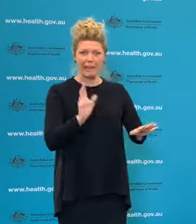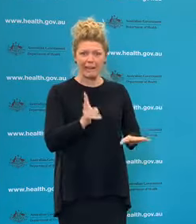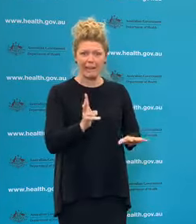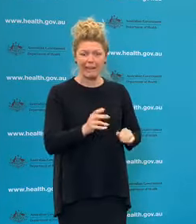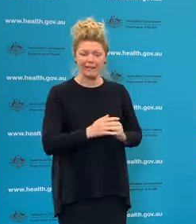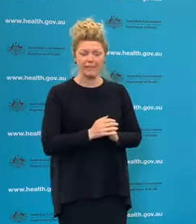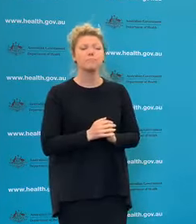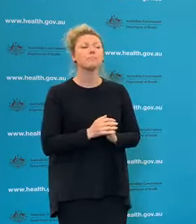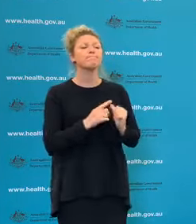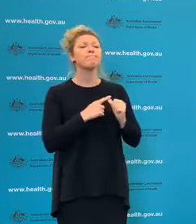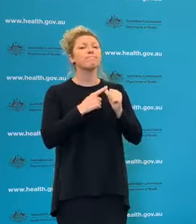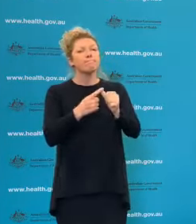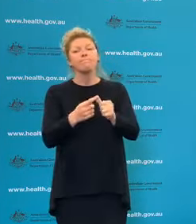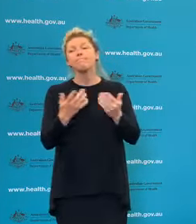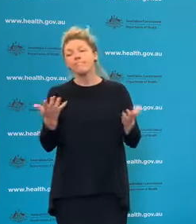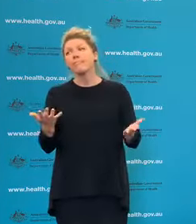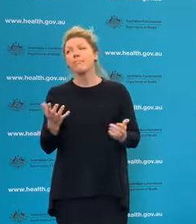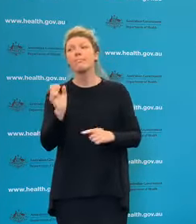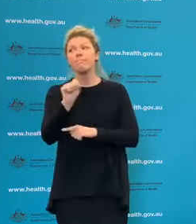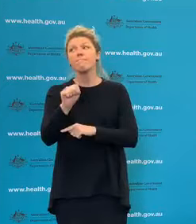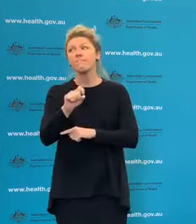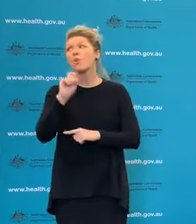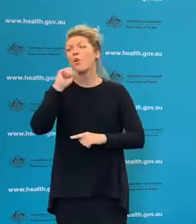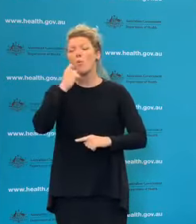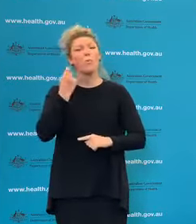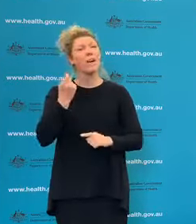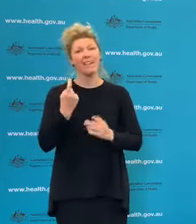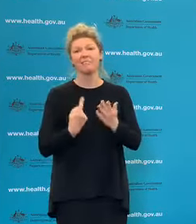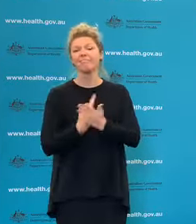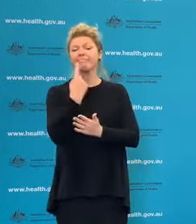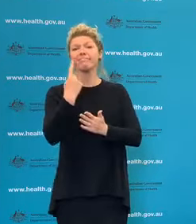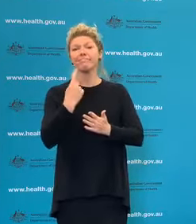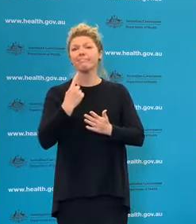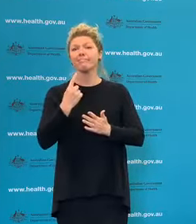likelihood that we will see some increase in cases as schools go back. We